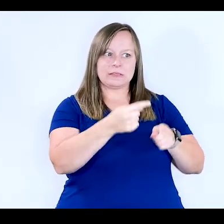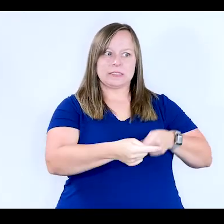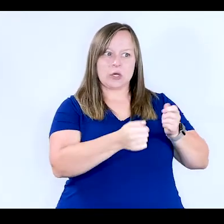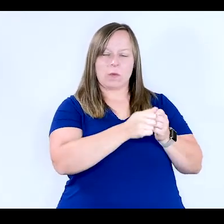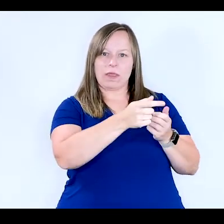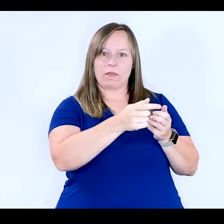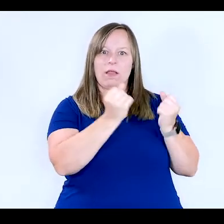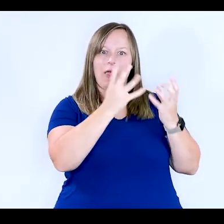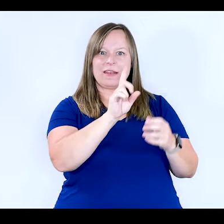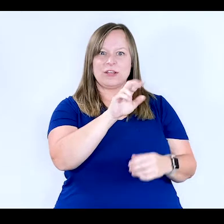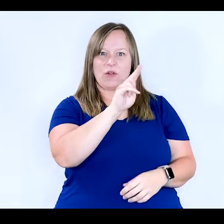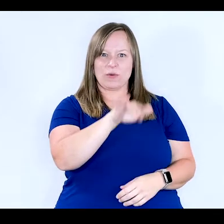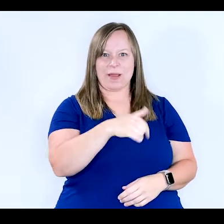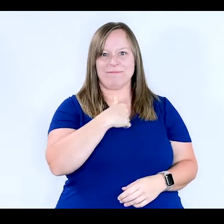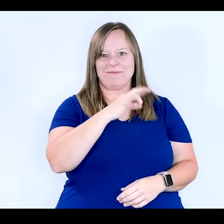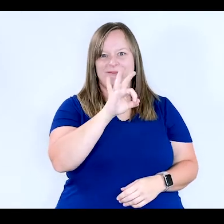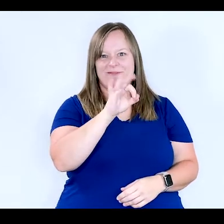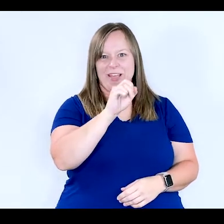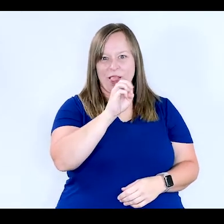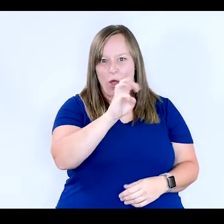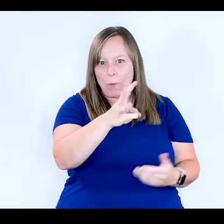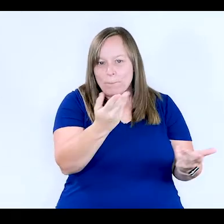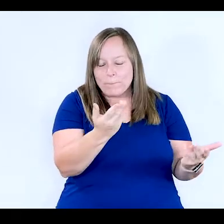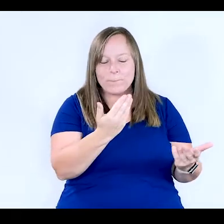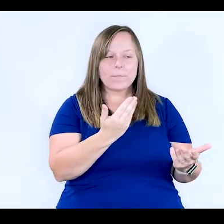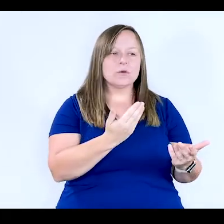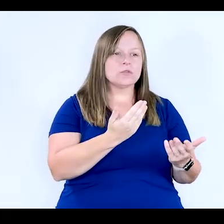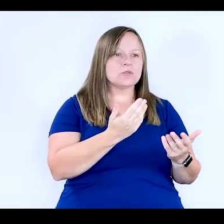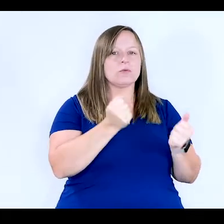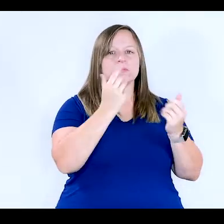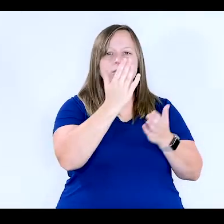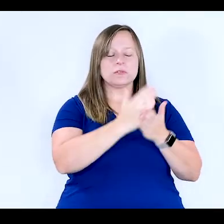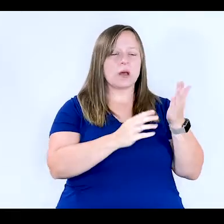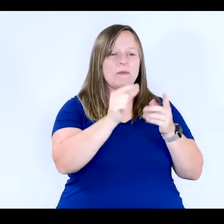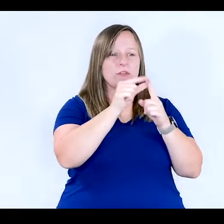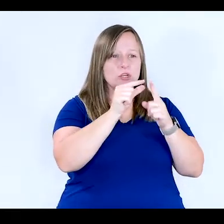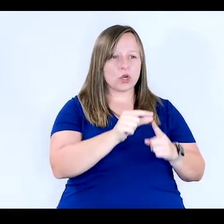lot here at DRNY as the criminal justice fellow. And some of the terms for